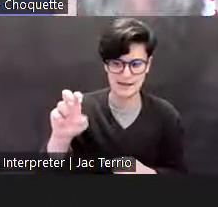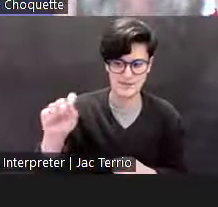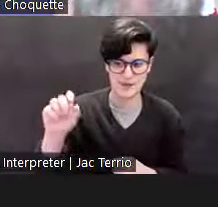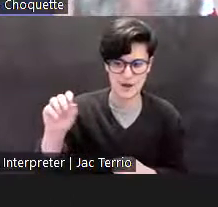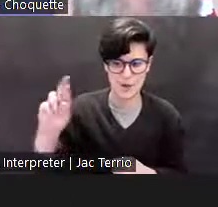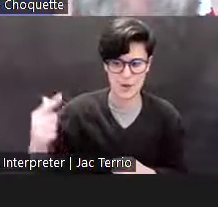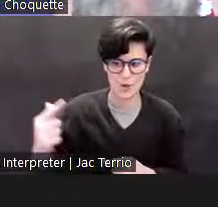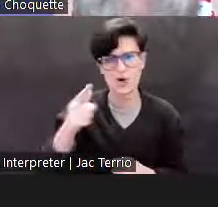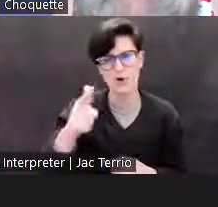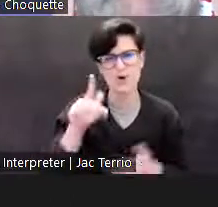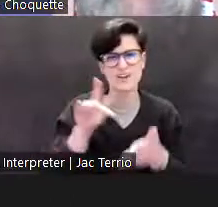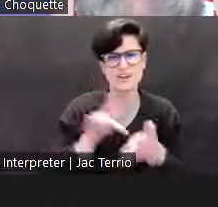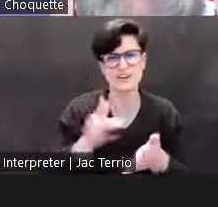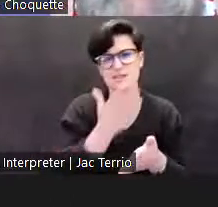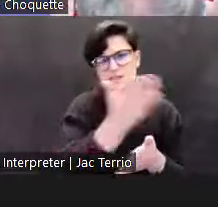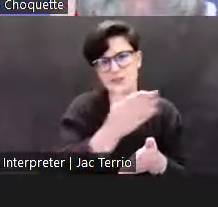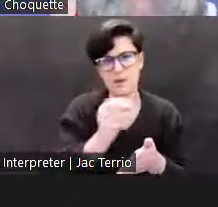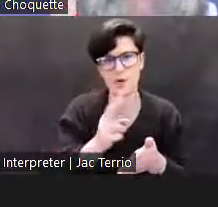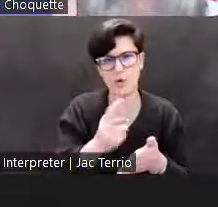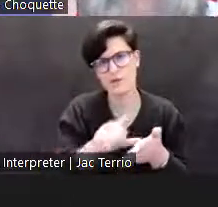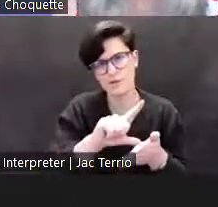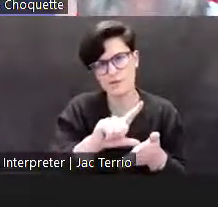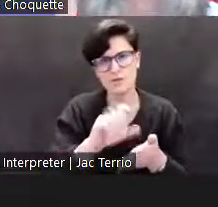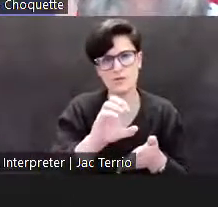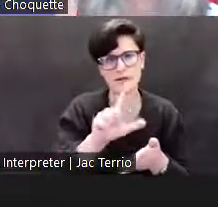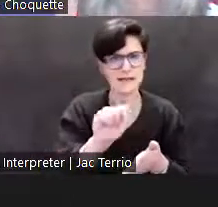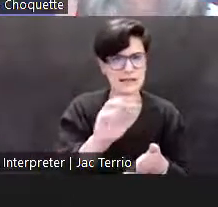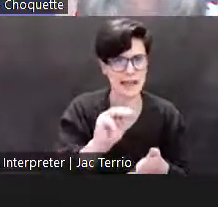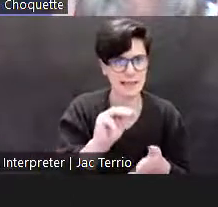or View claim. 15:52:26 You could also start your application